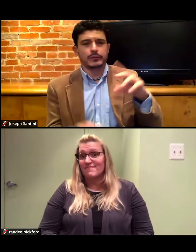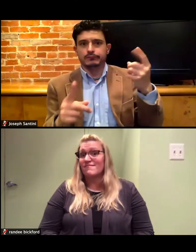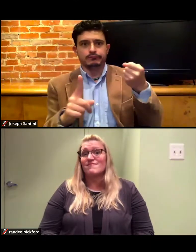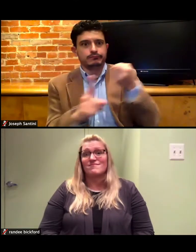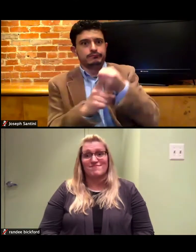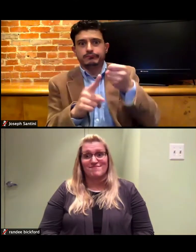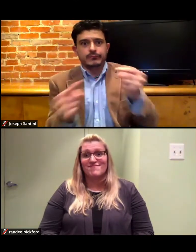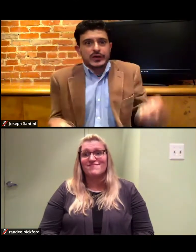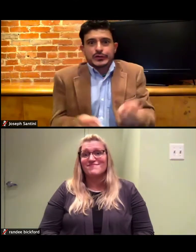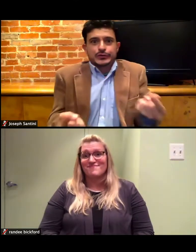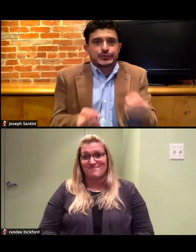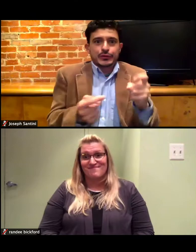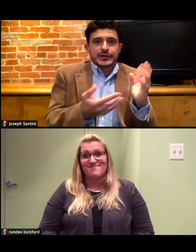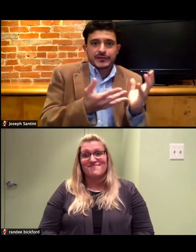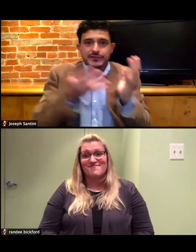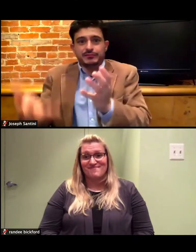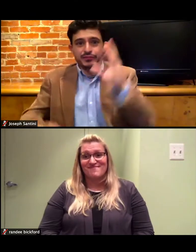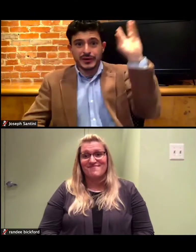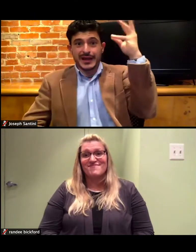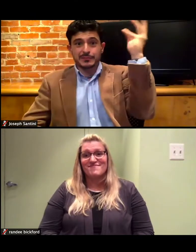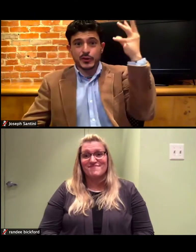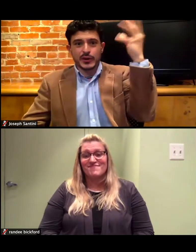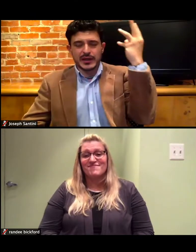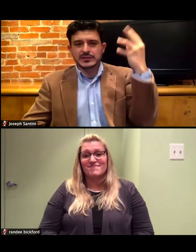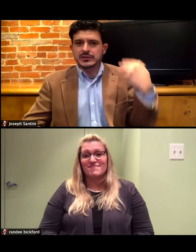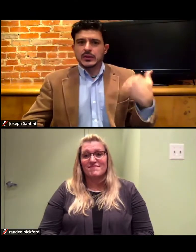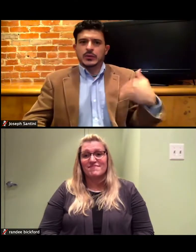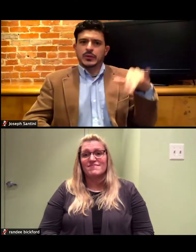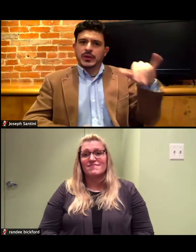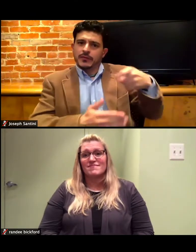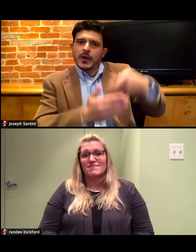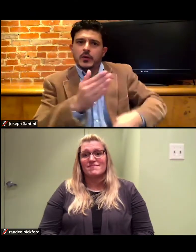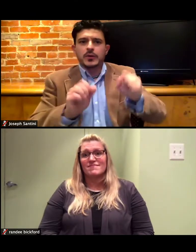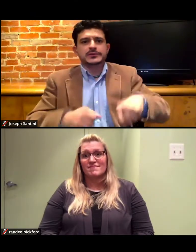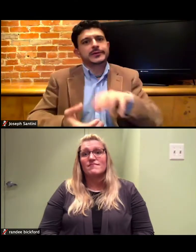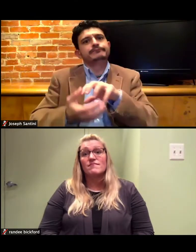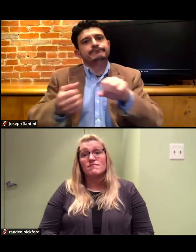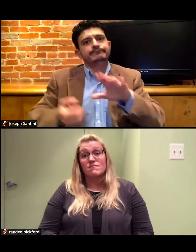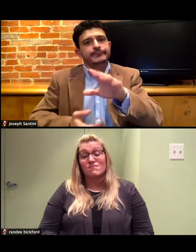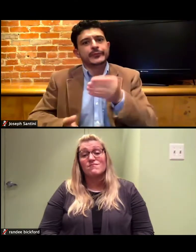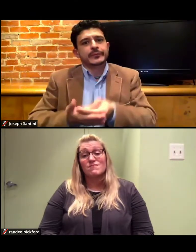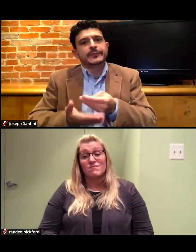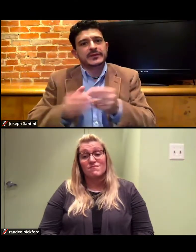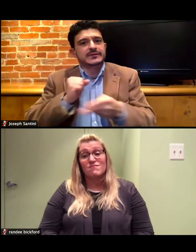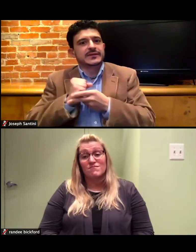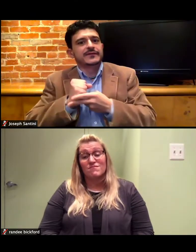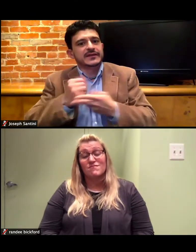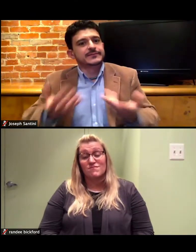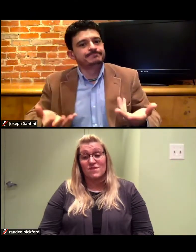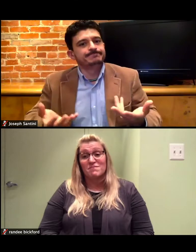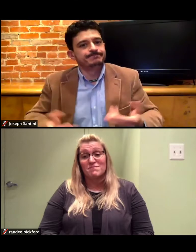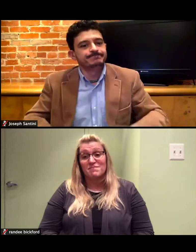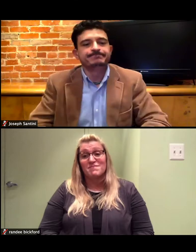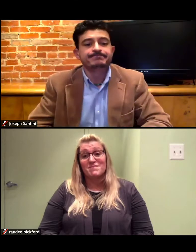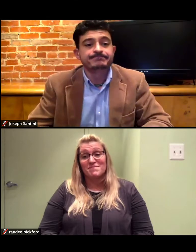If someone had an ER visit or another situation, if they have to be taken because of an injury to a hospital by ambulance,